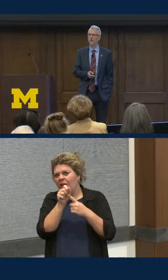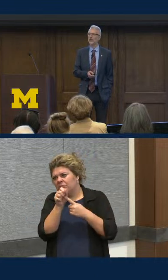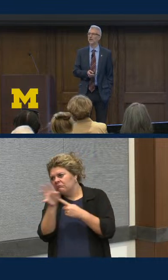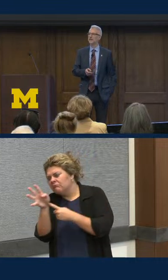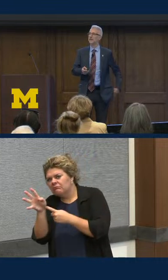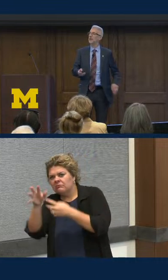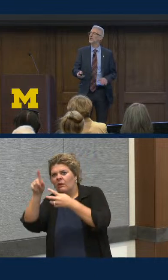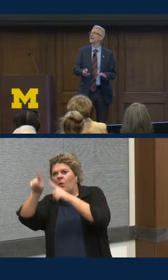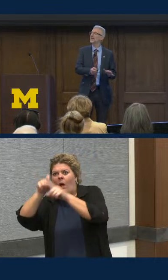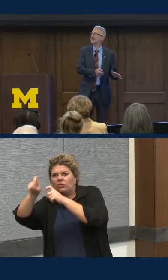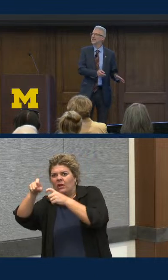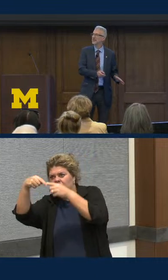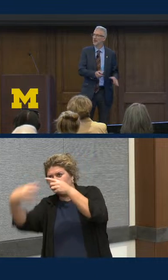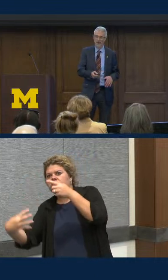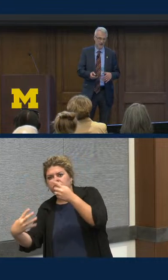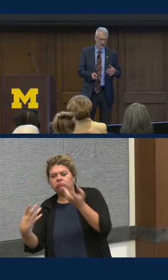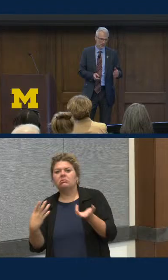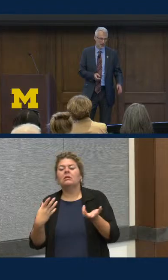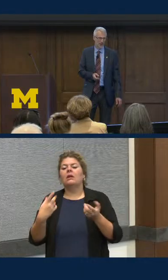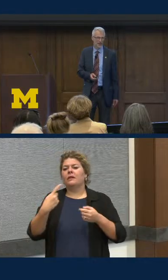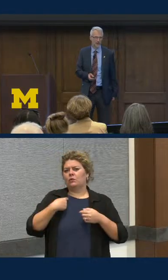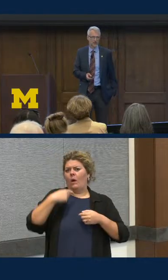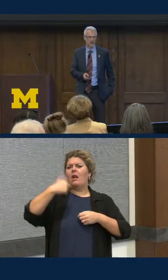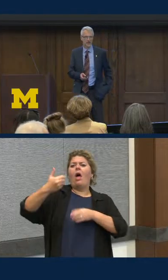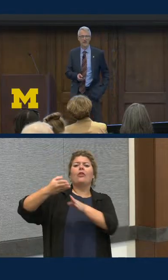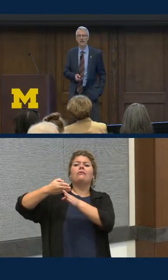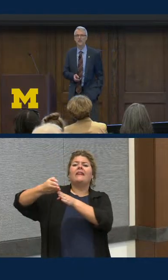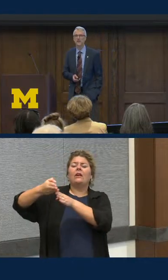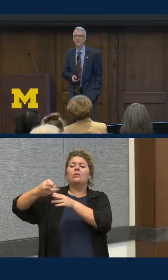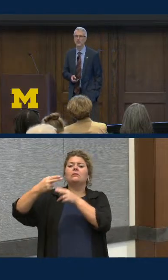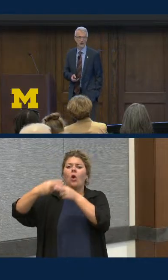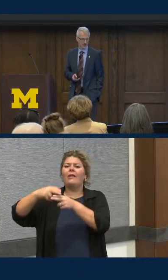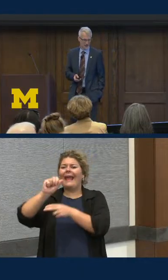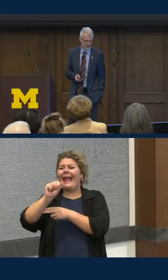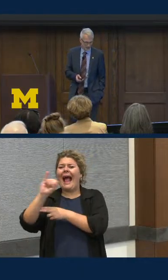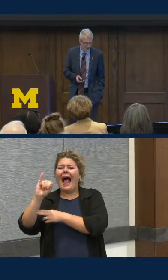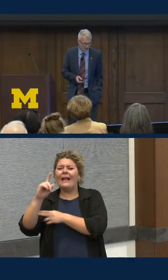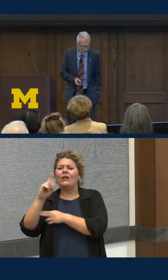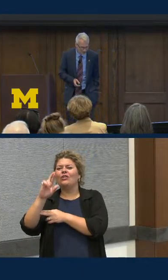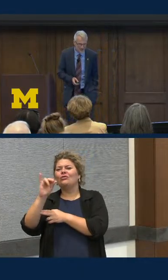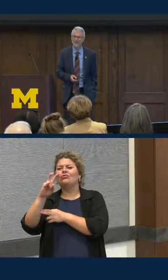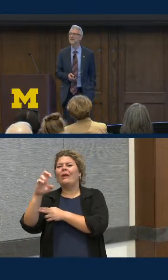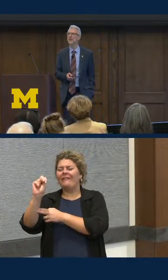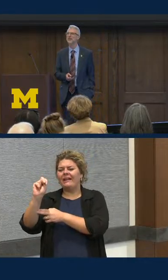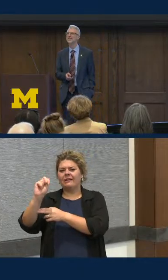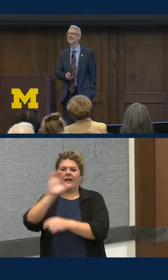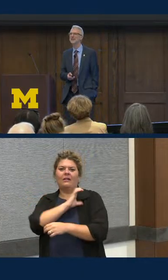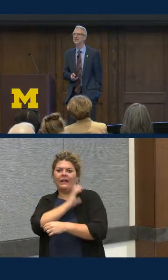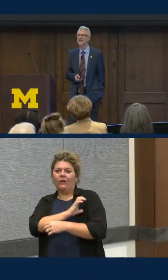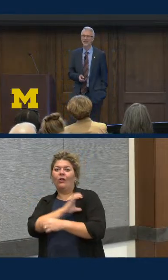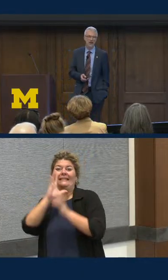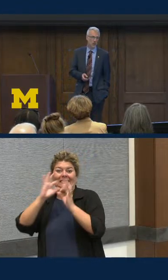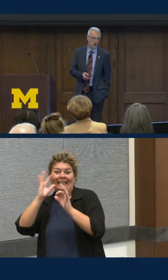field adjacent to mine called AI driven clinical decision support